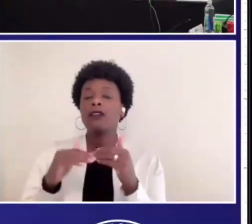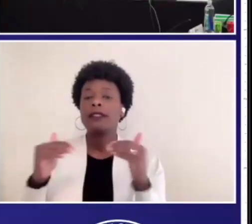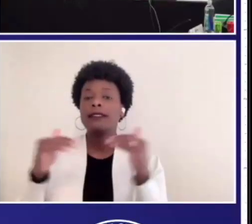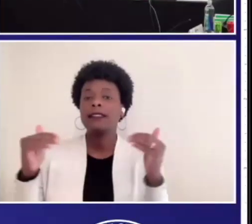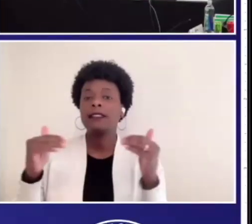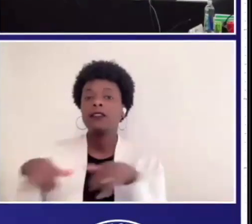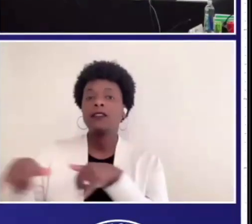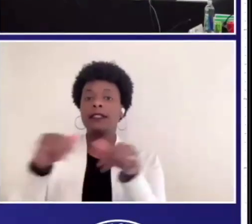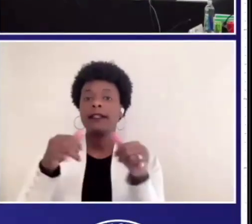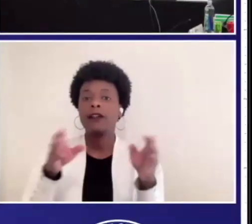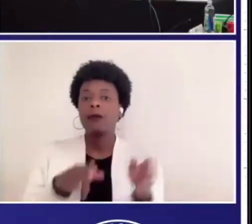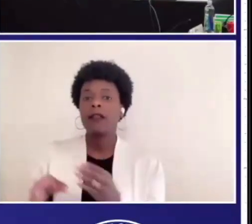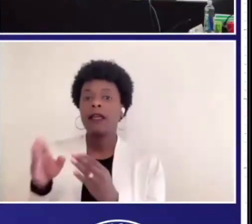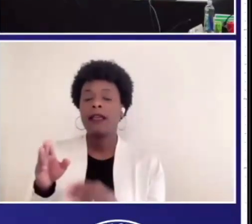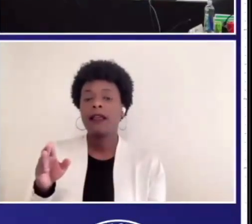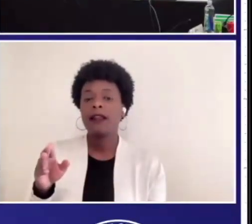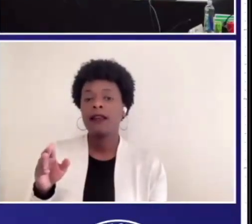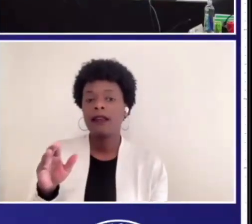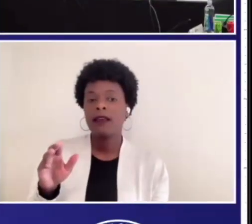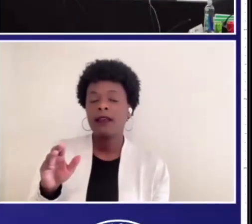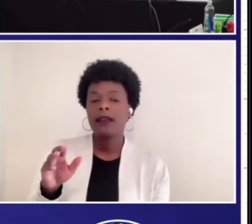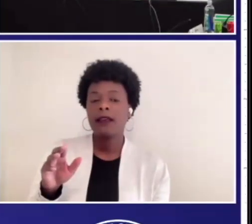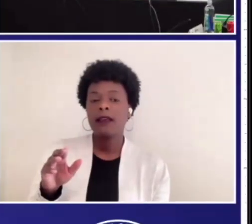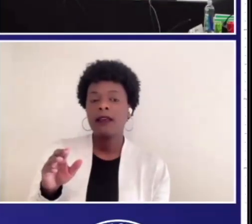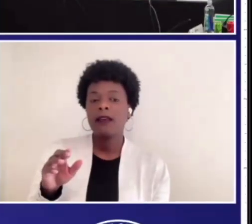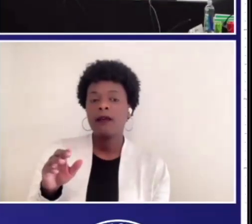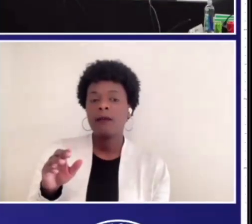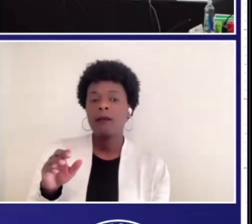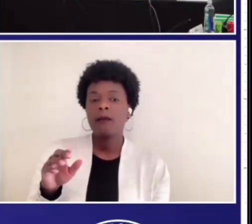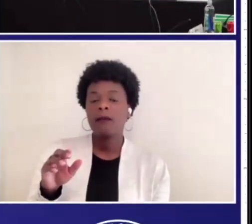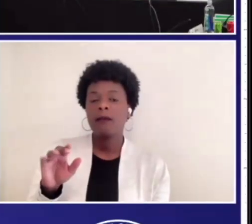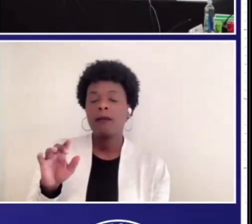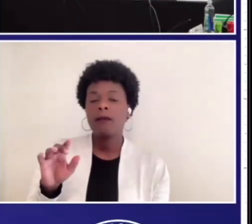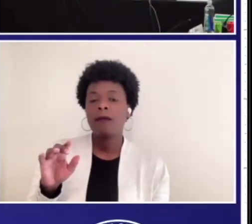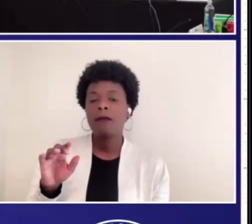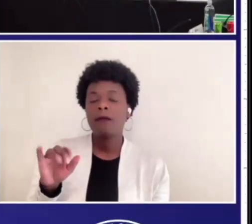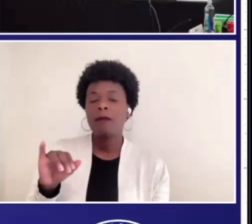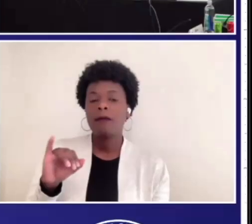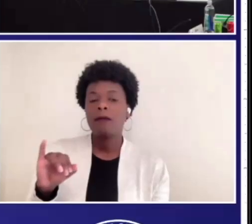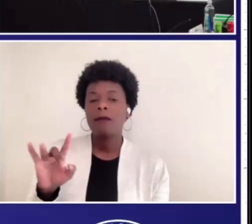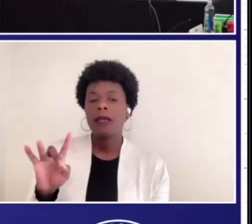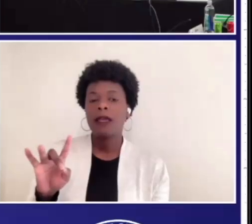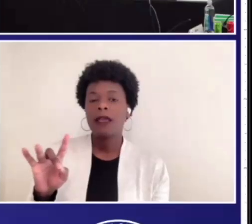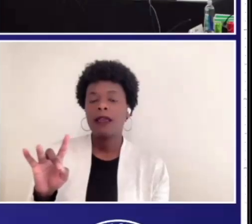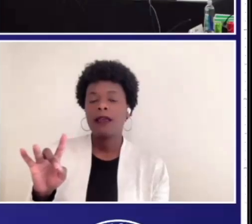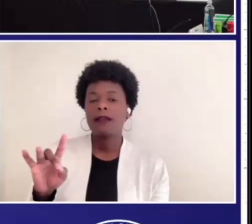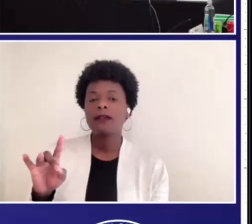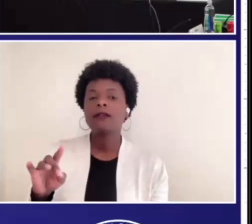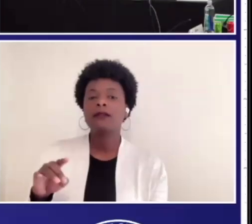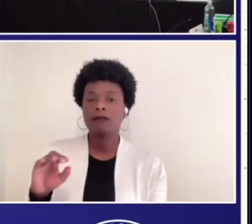Romanette -- that would be eight on my page. It's as of today, yesterday's date, number eight.